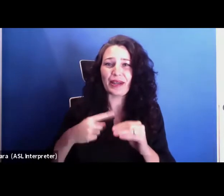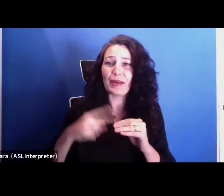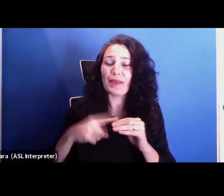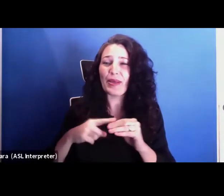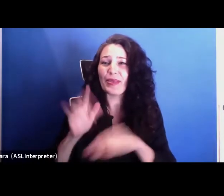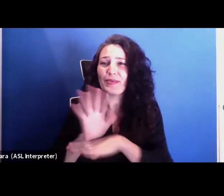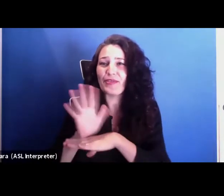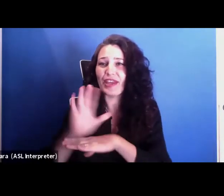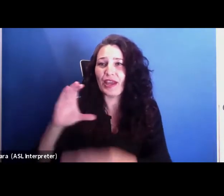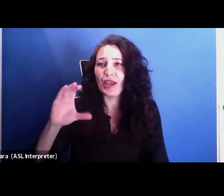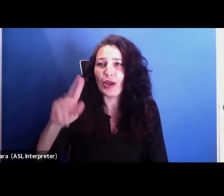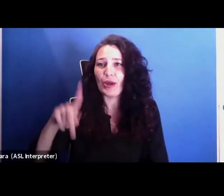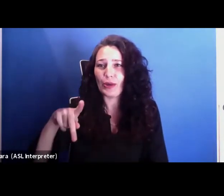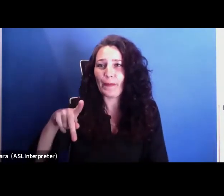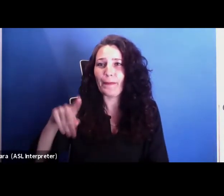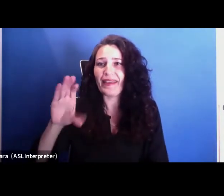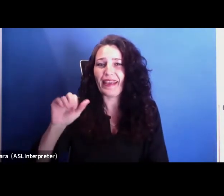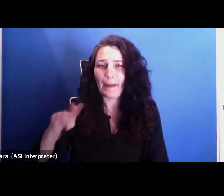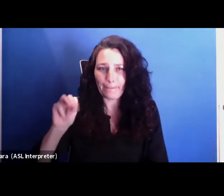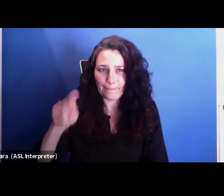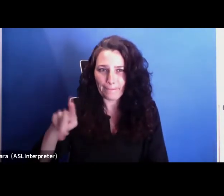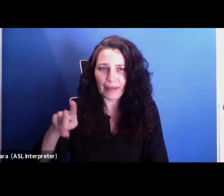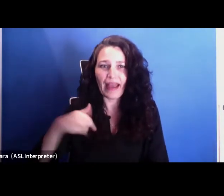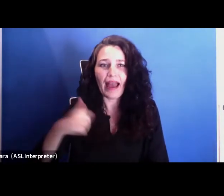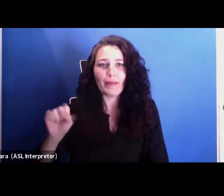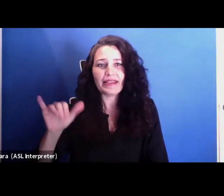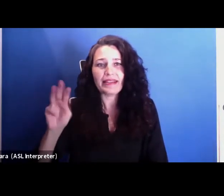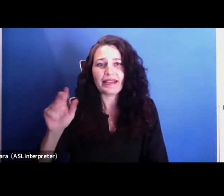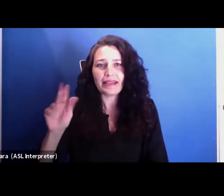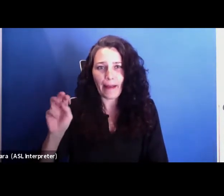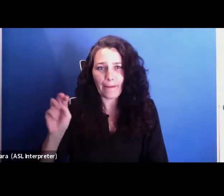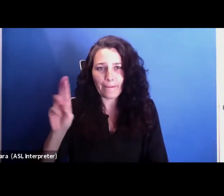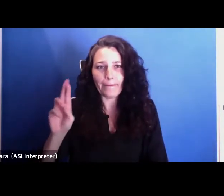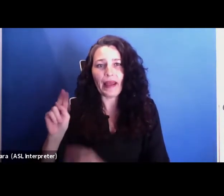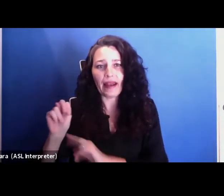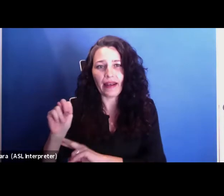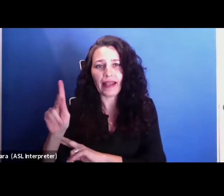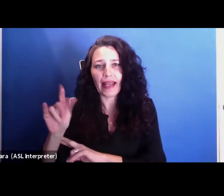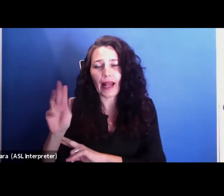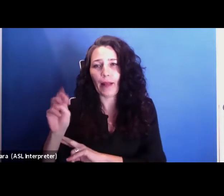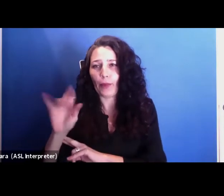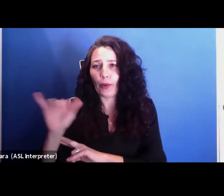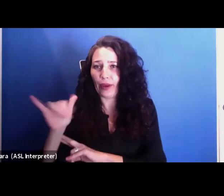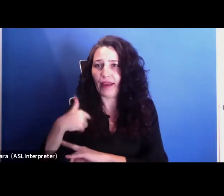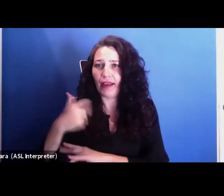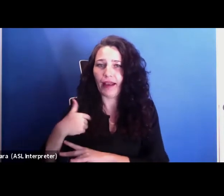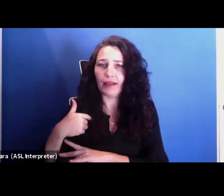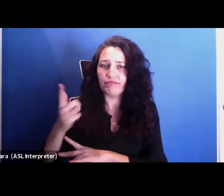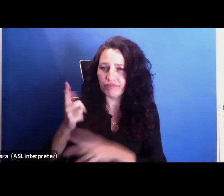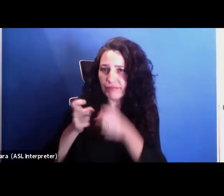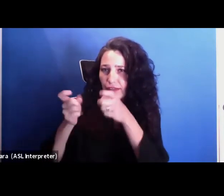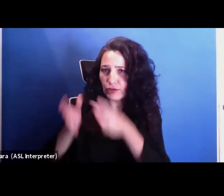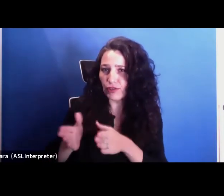I'm Simon Kilmurry, I'm the executive director of International Documentary Association. Before we begin, I would like to start with the land acknowledgements.